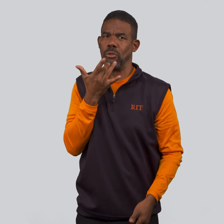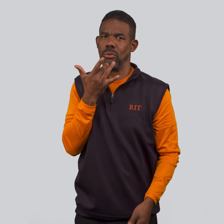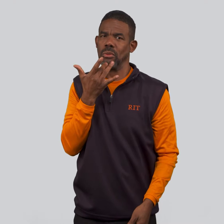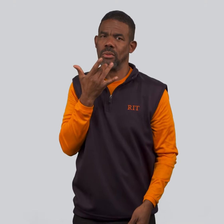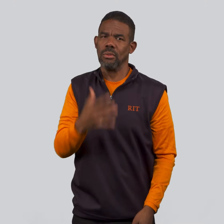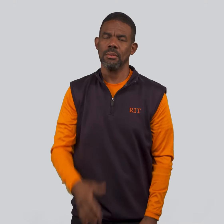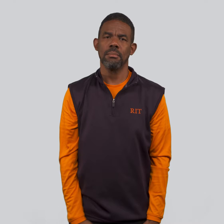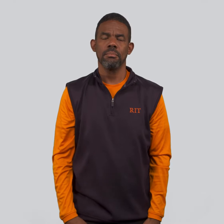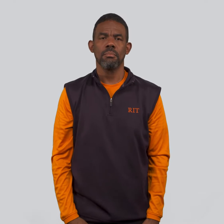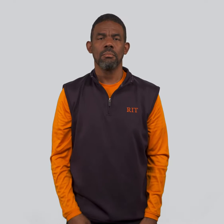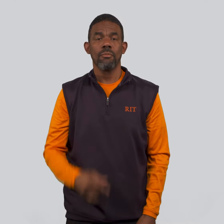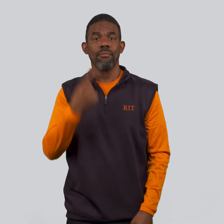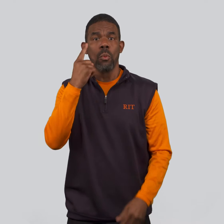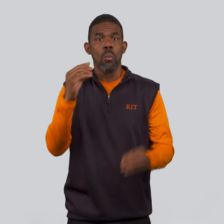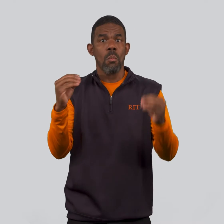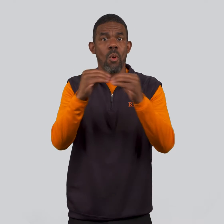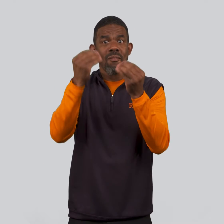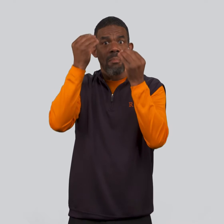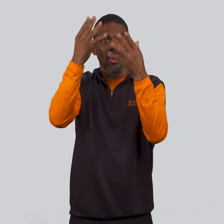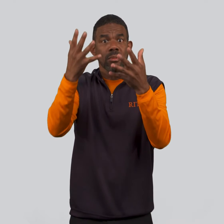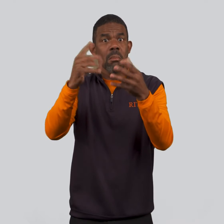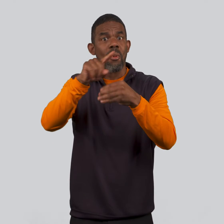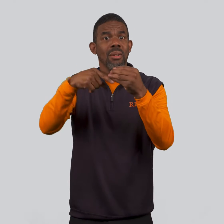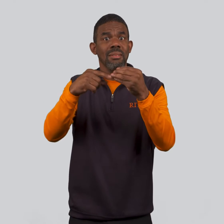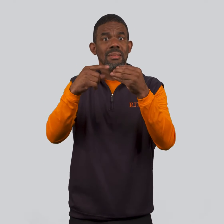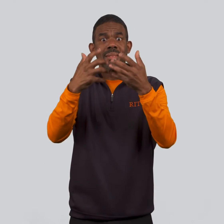advance scheduling is preferred.